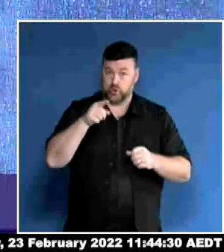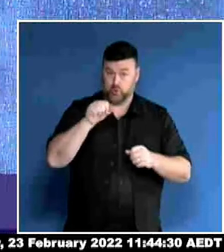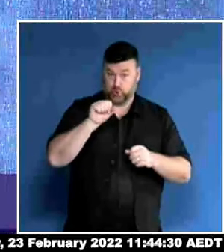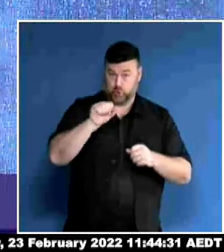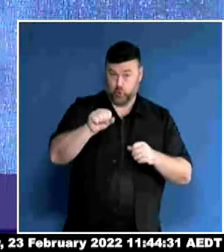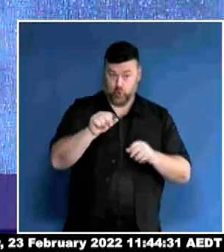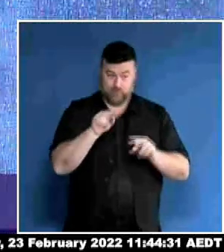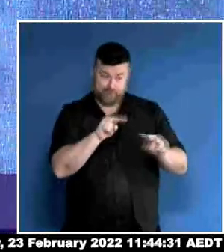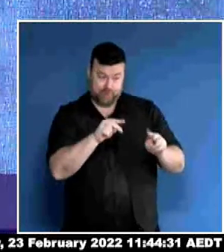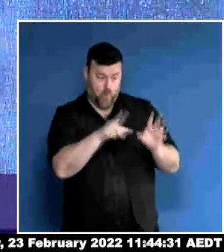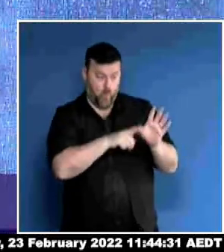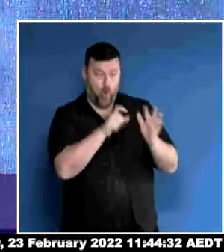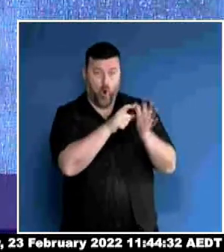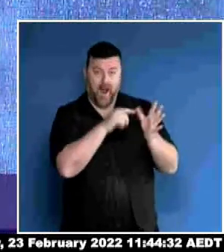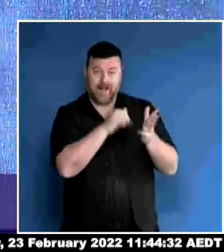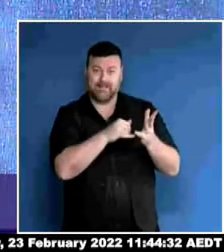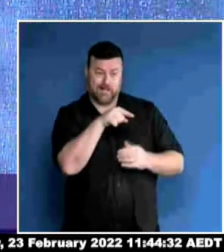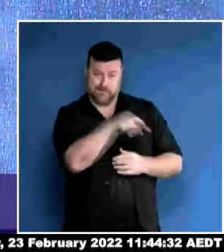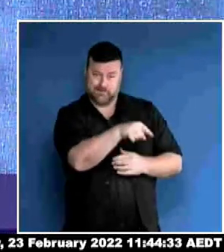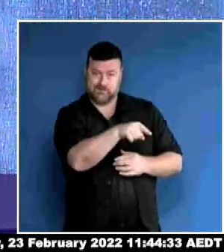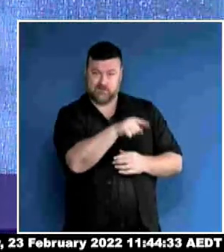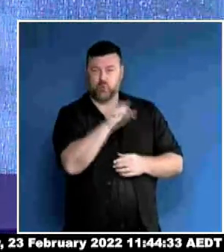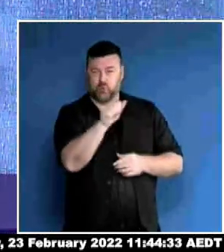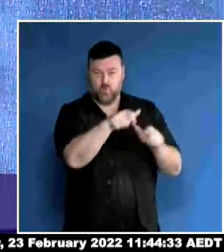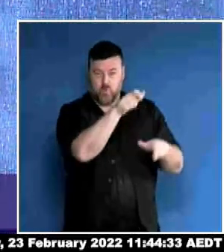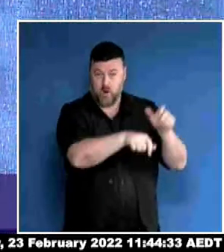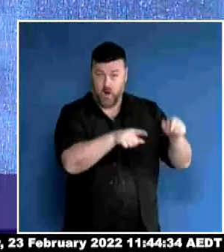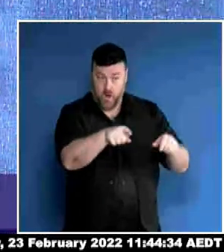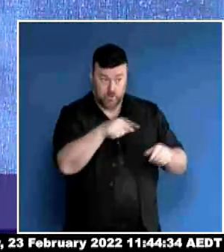inappropriate jobs, that this churning is occurring for them?